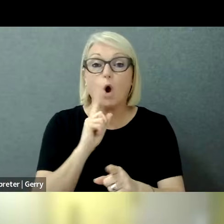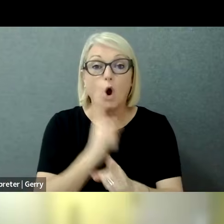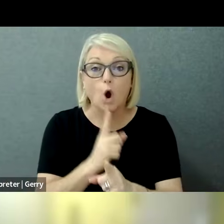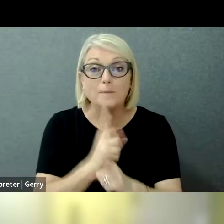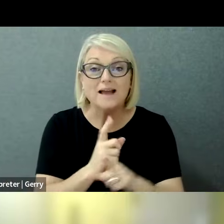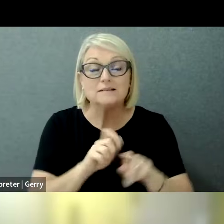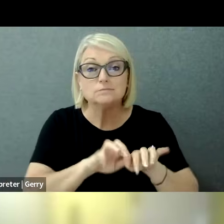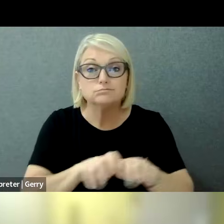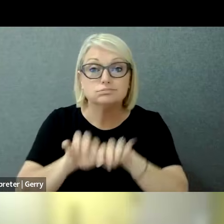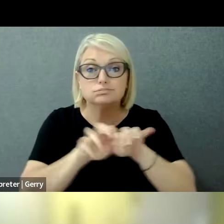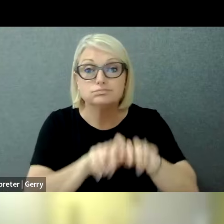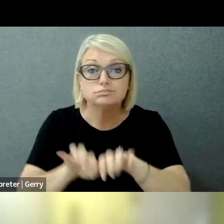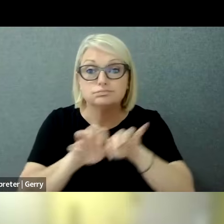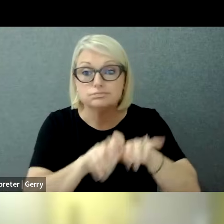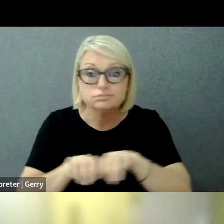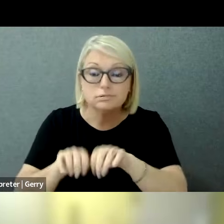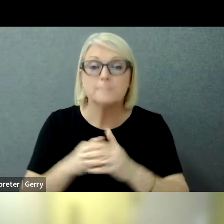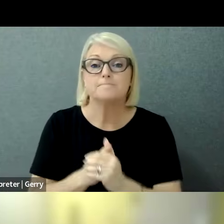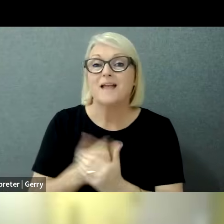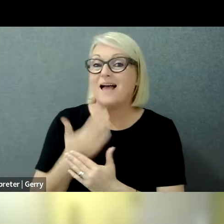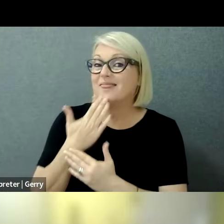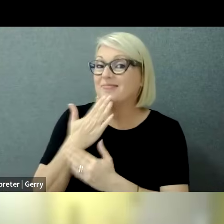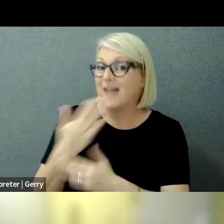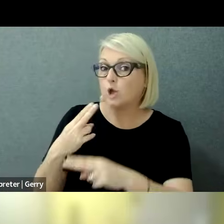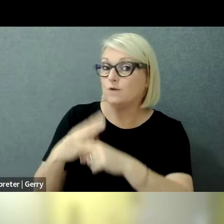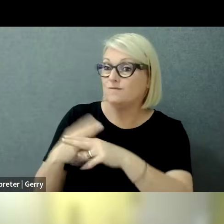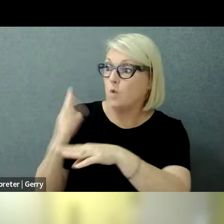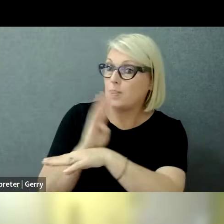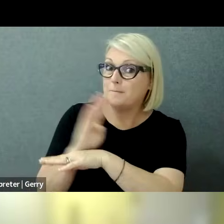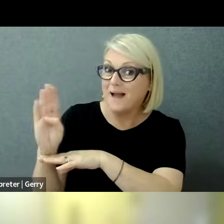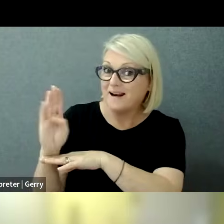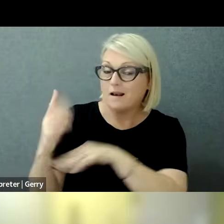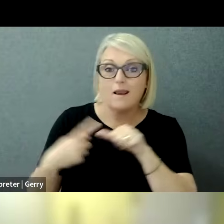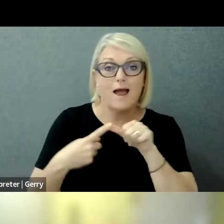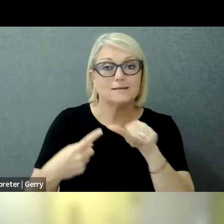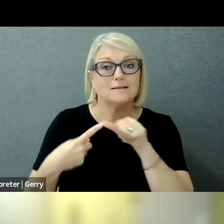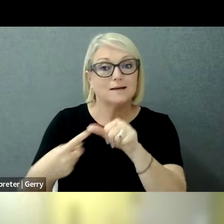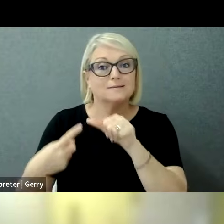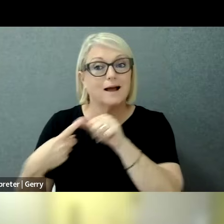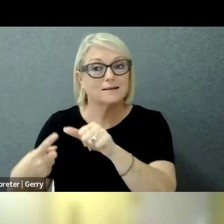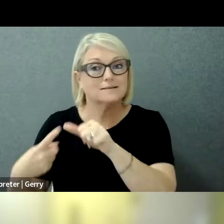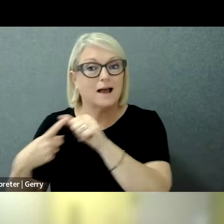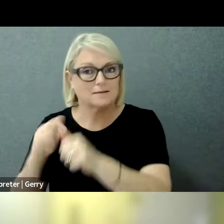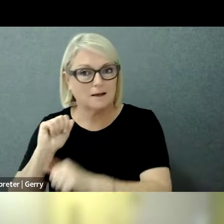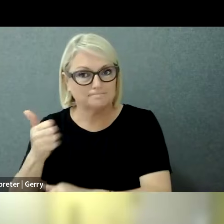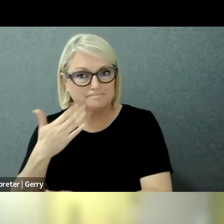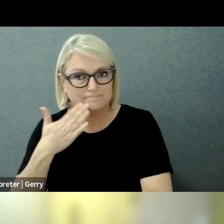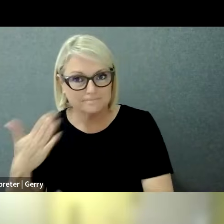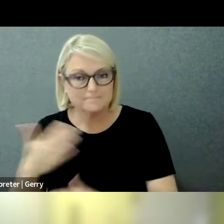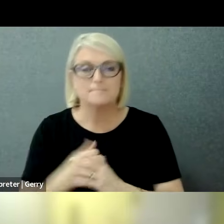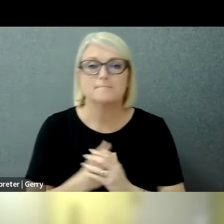function. Thank you to our panellists for being able to answer as many of those as we could. Thank